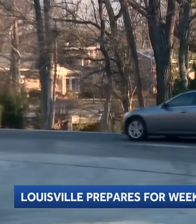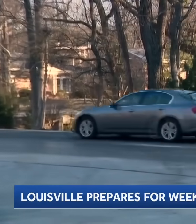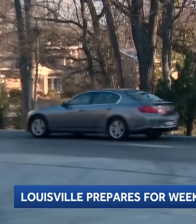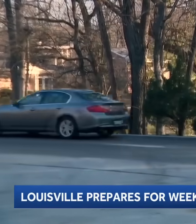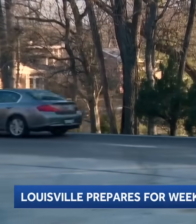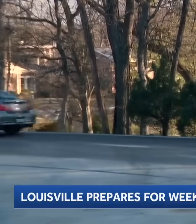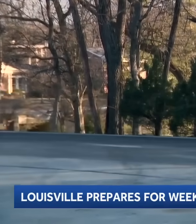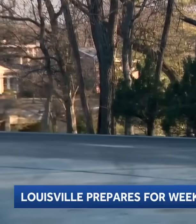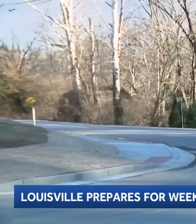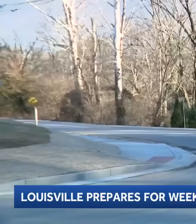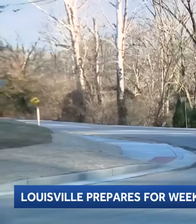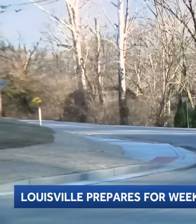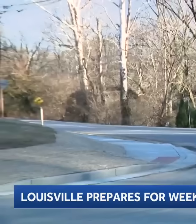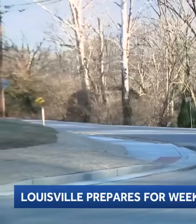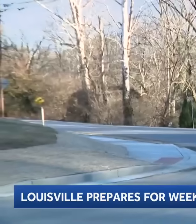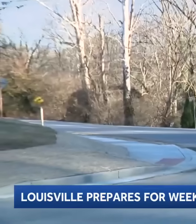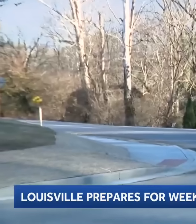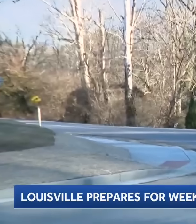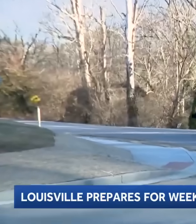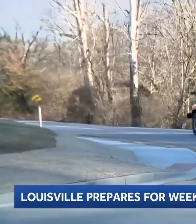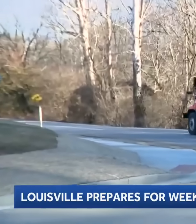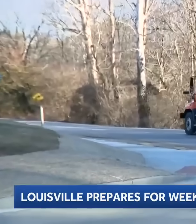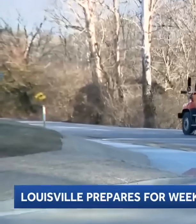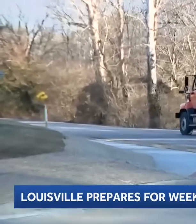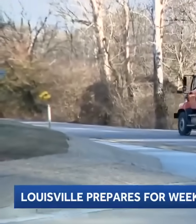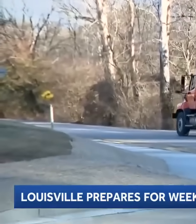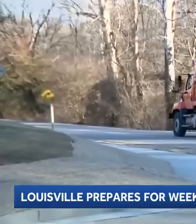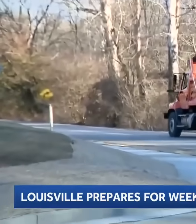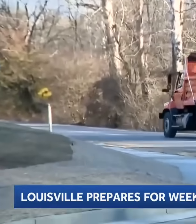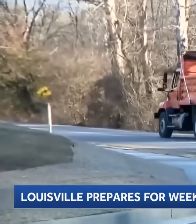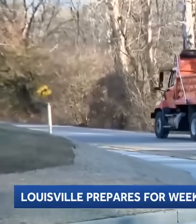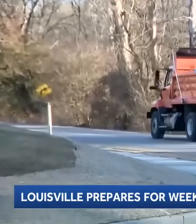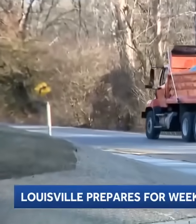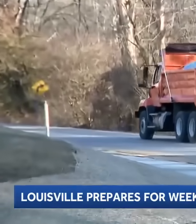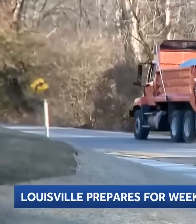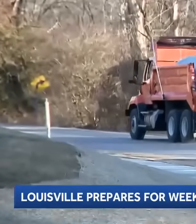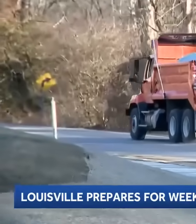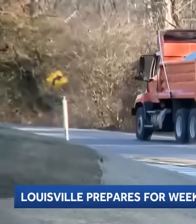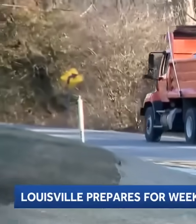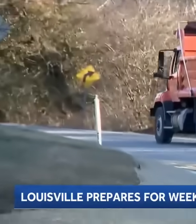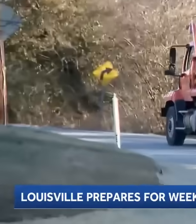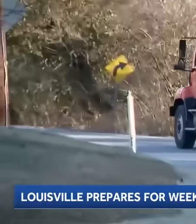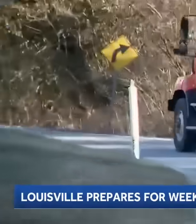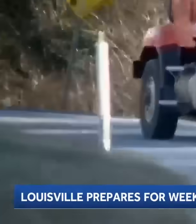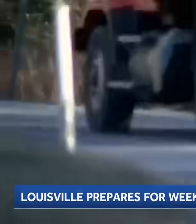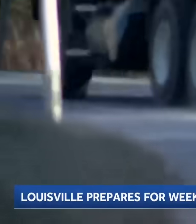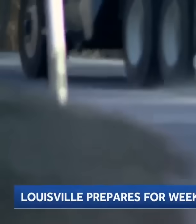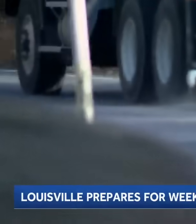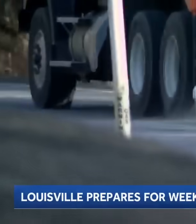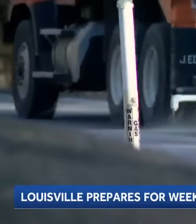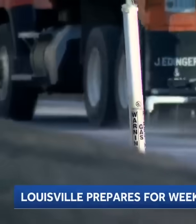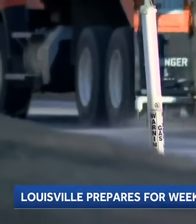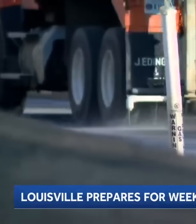THEY’LL START SALTING THEM THIS MORNING AND ONCE WE HIT TWO INCHES OF SNOW, THOSE PLOWS WILL COME OUT.